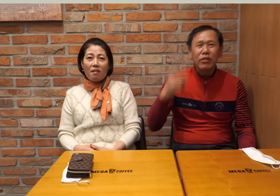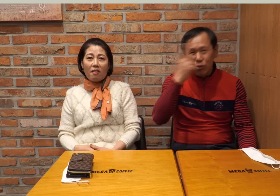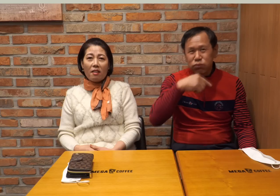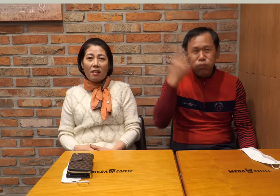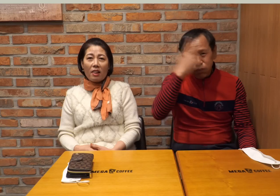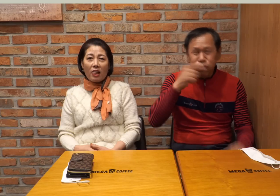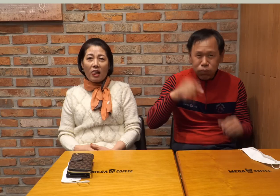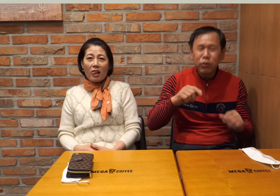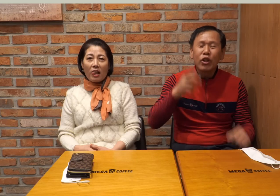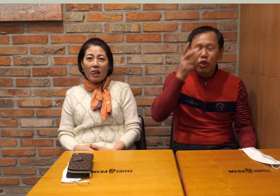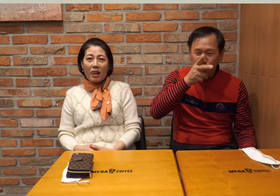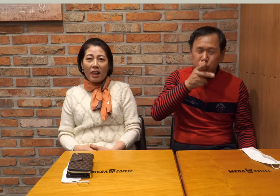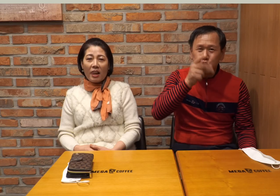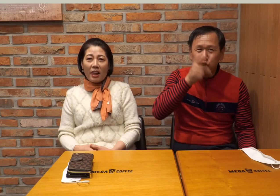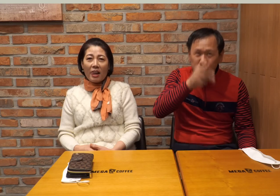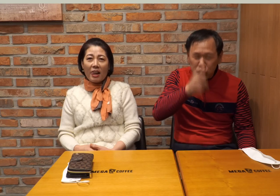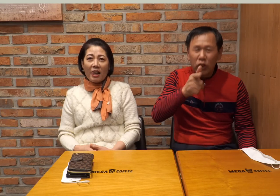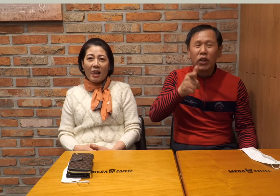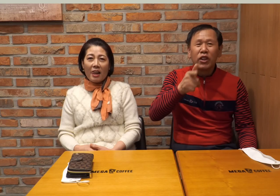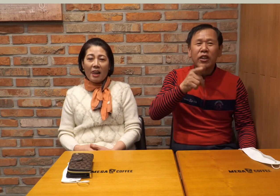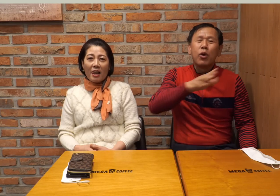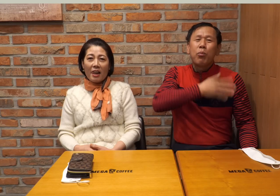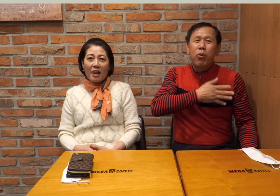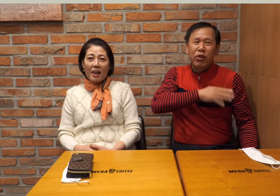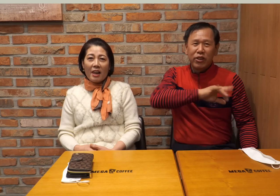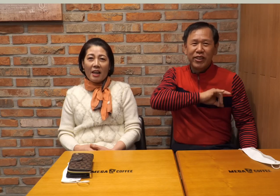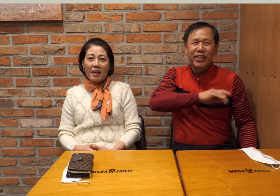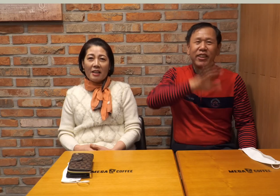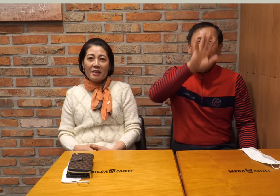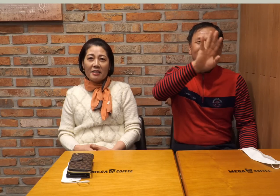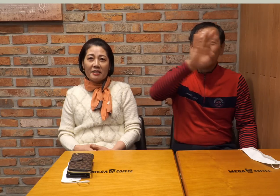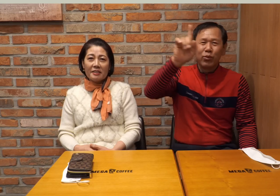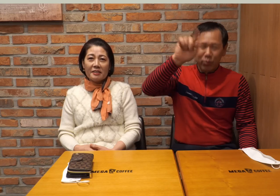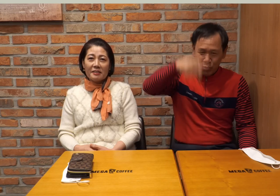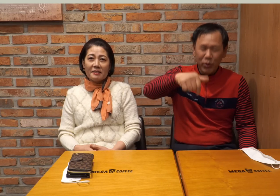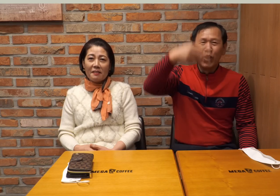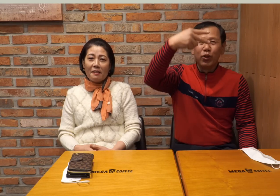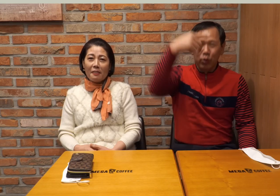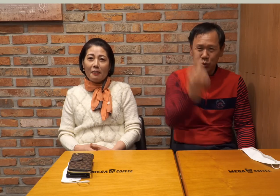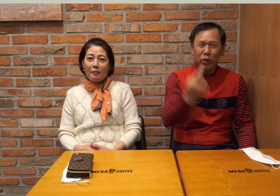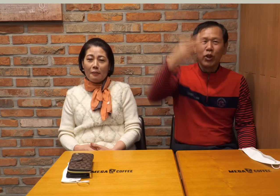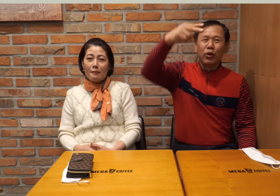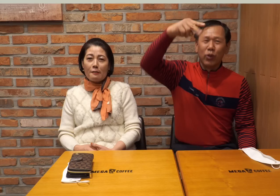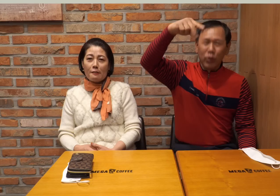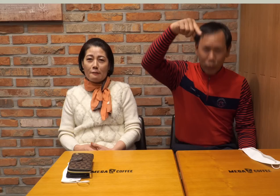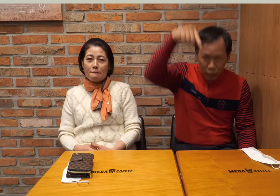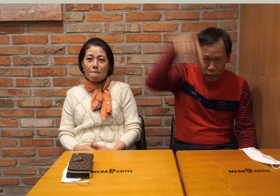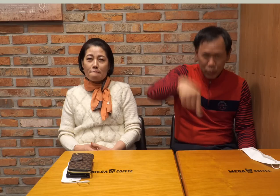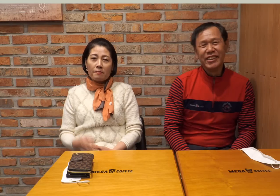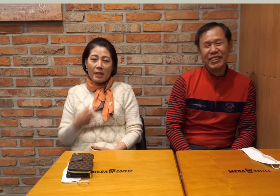Hello, my name is Dosu Park.